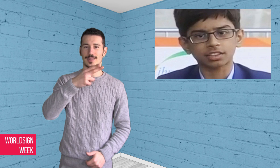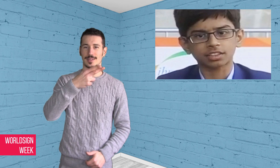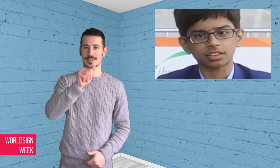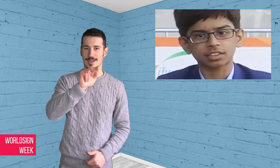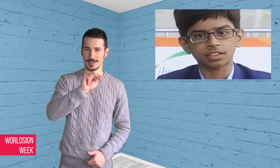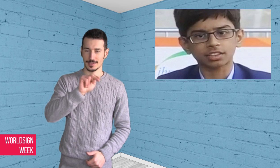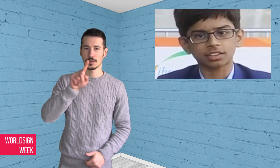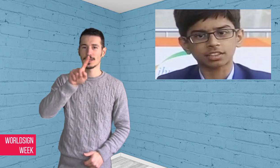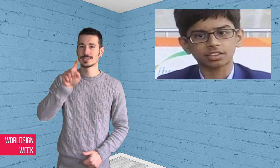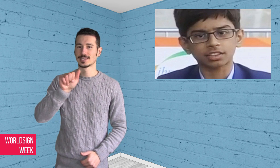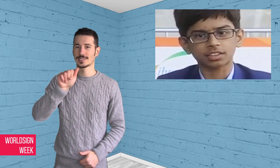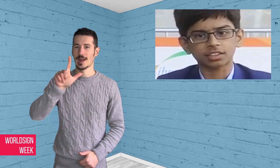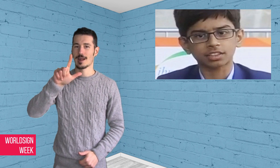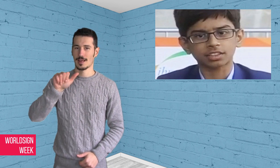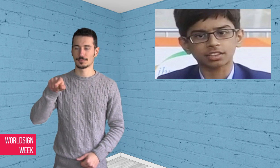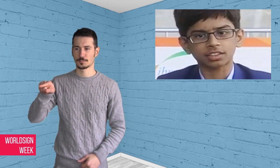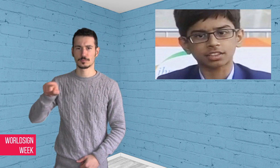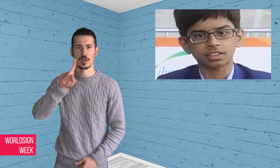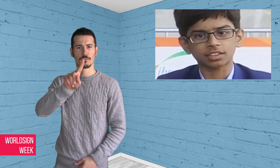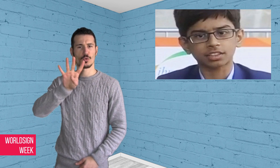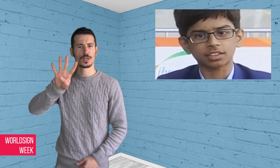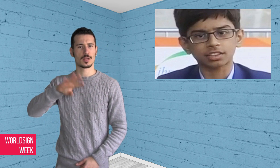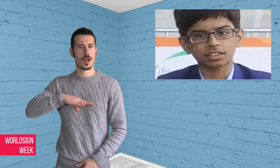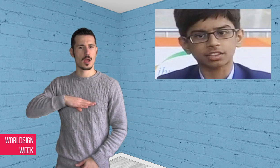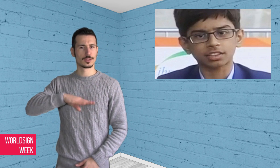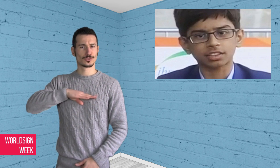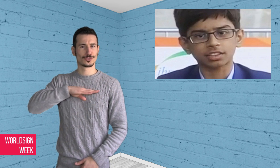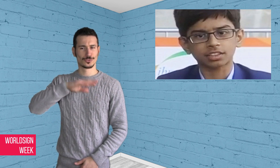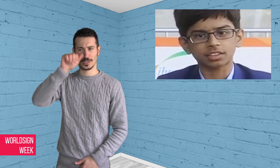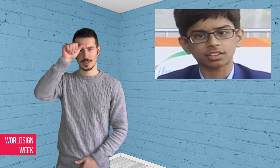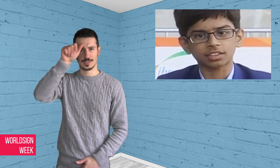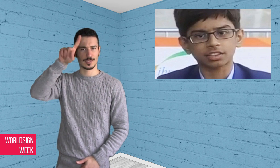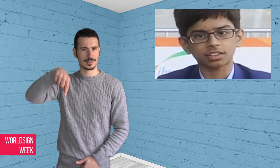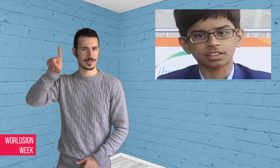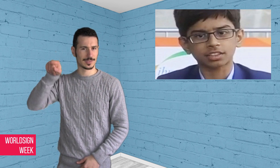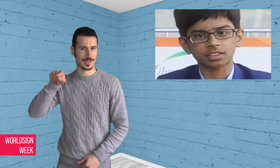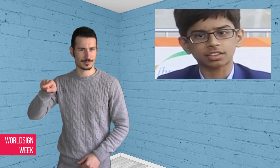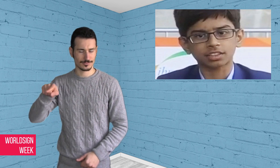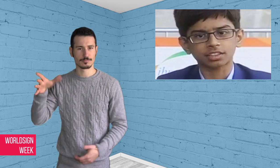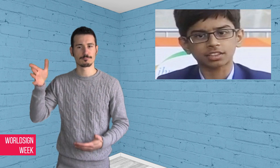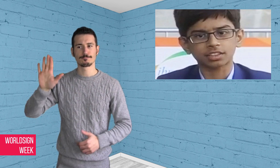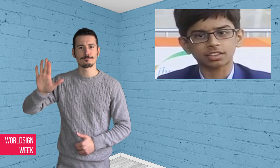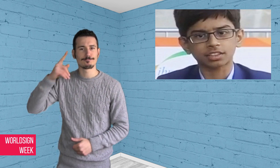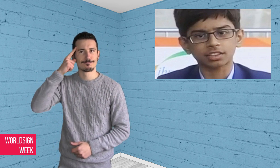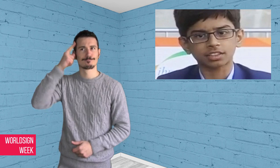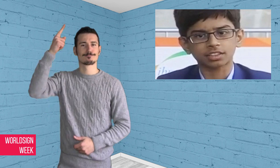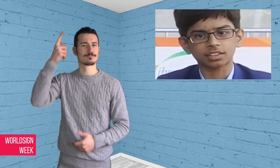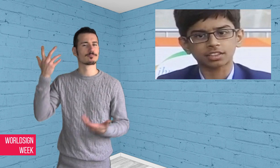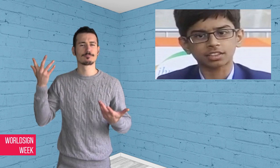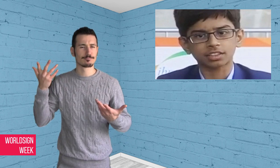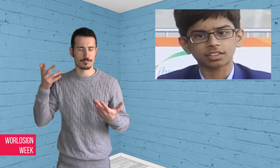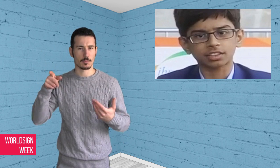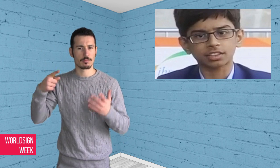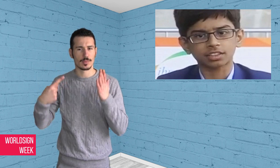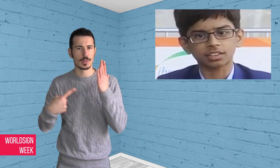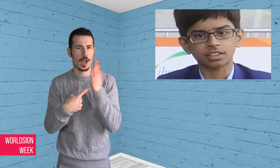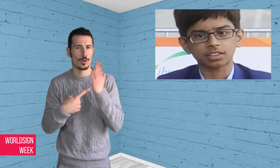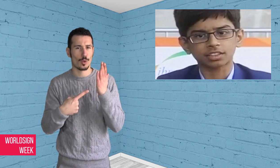boy in India, has struck a deal worth $730,000 USD with the government for his